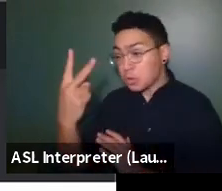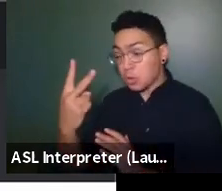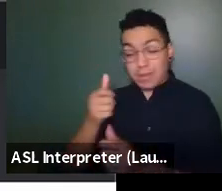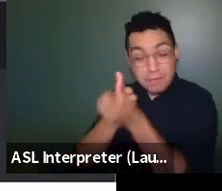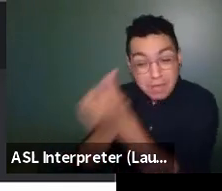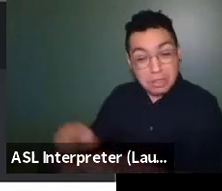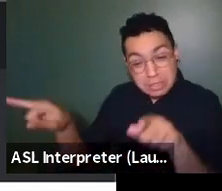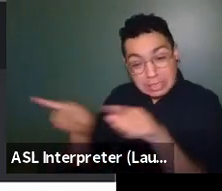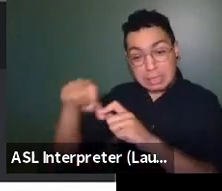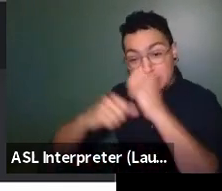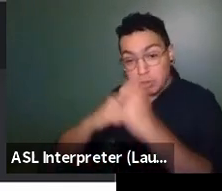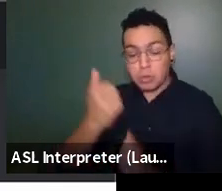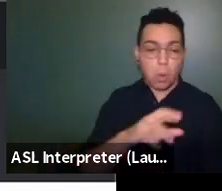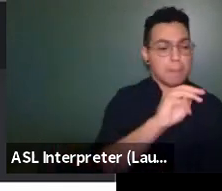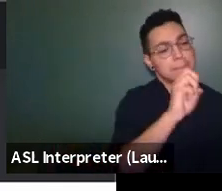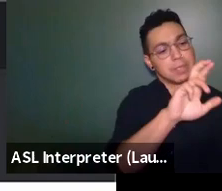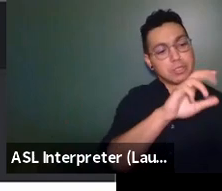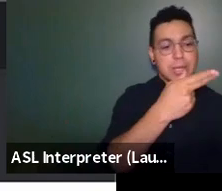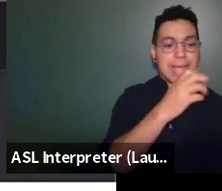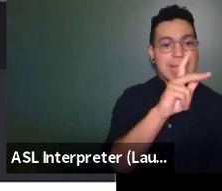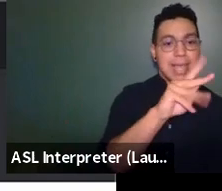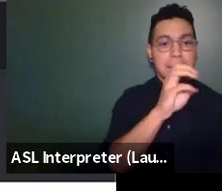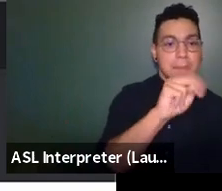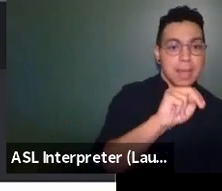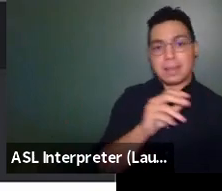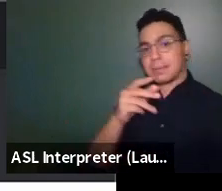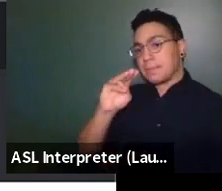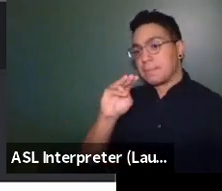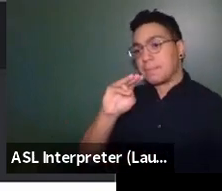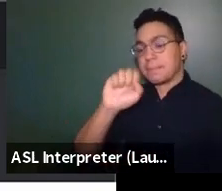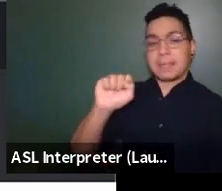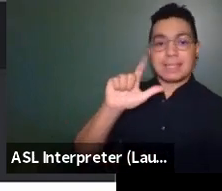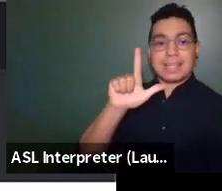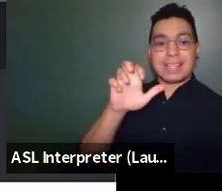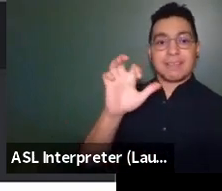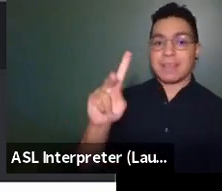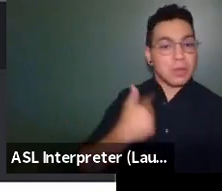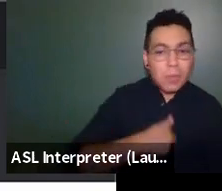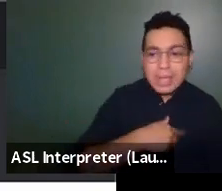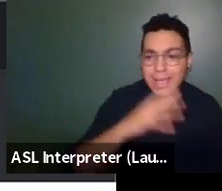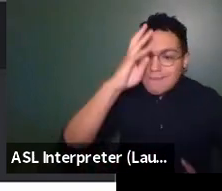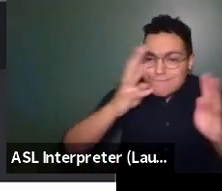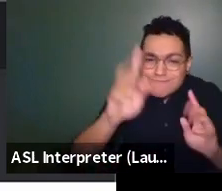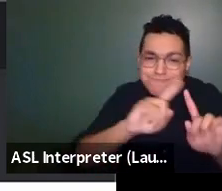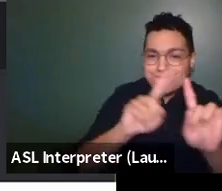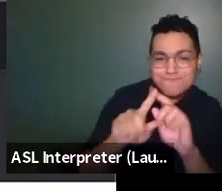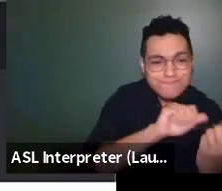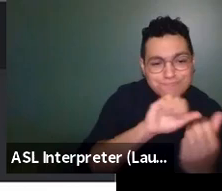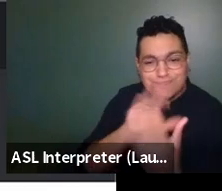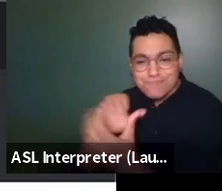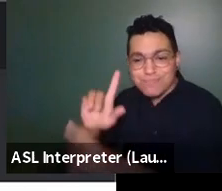ESD 101 - Jeff Crawford: Or Mr. Hickman's room and Ms. Livick's room, we might be able to join together and do things a little creatively and maybe differently than we've done in the past.